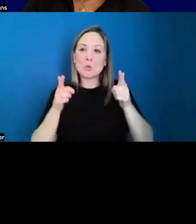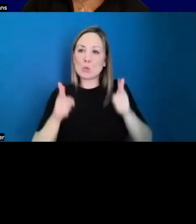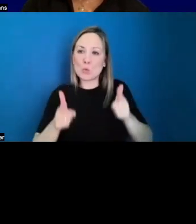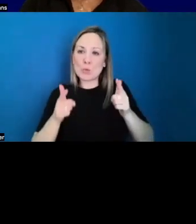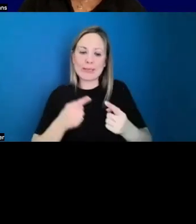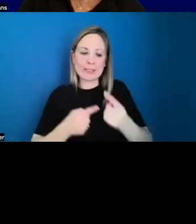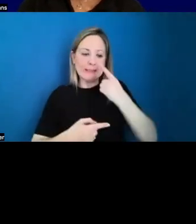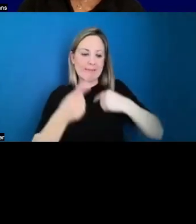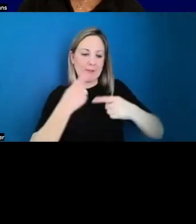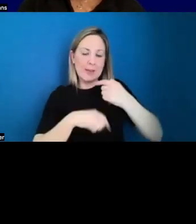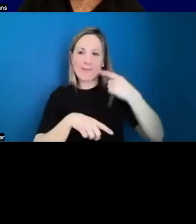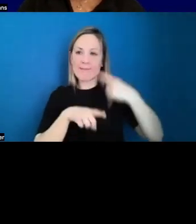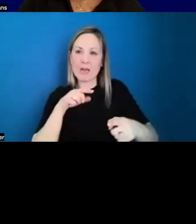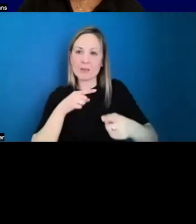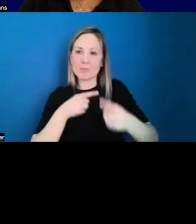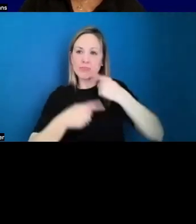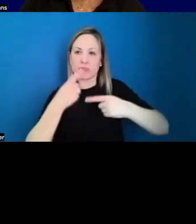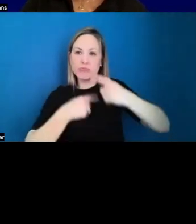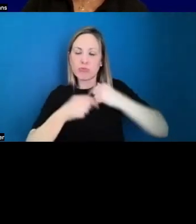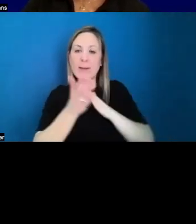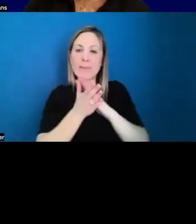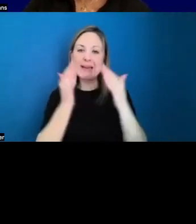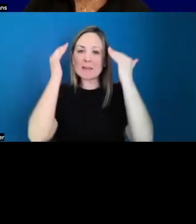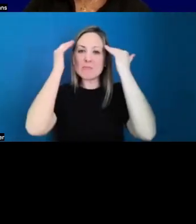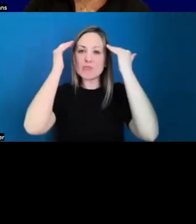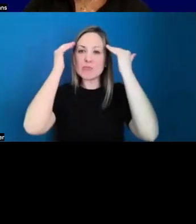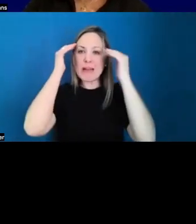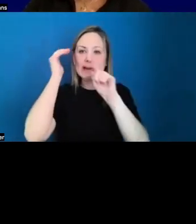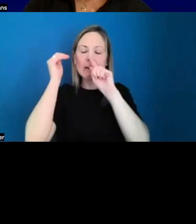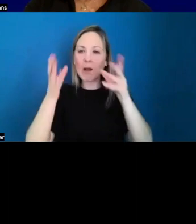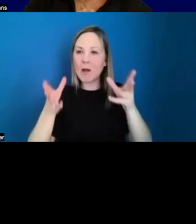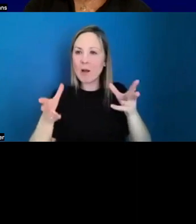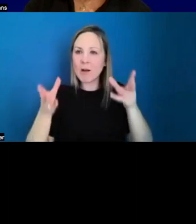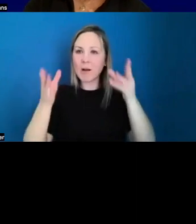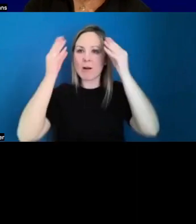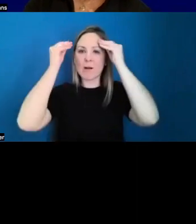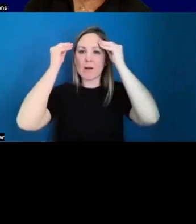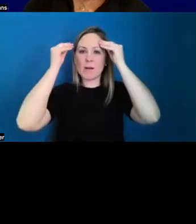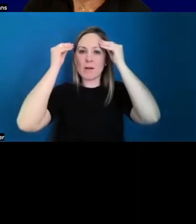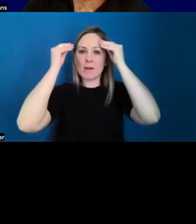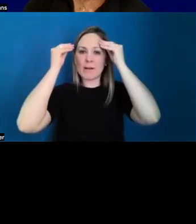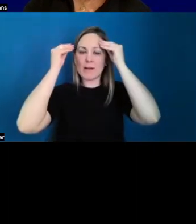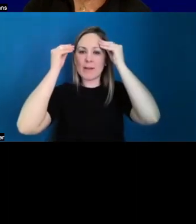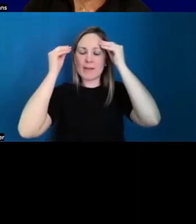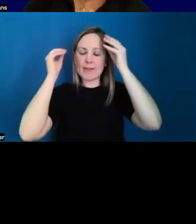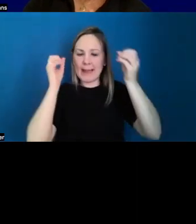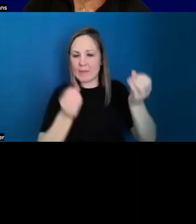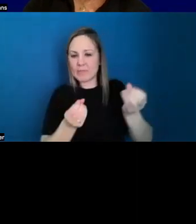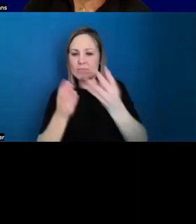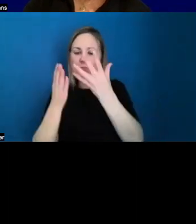fast for the brain to be able to take it in to the thalamus and send it up to the thinking lobes.